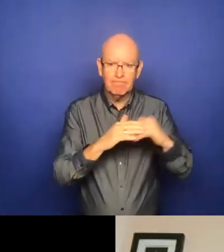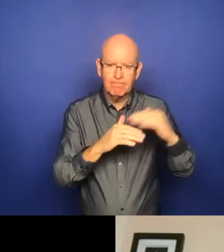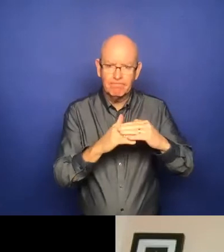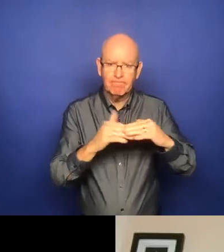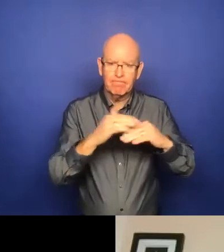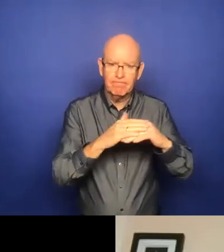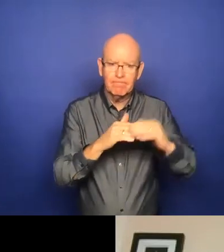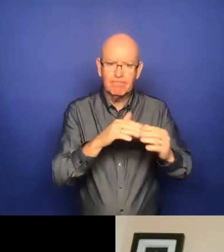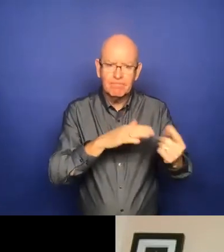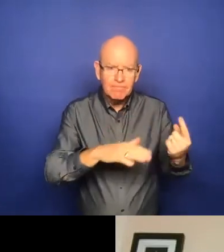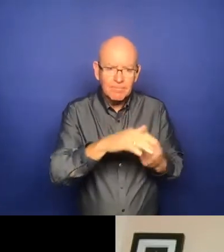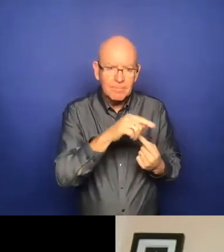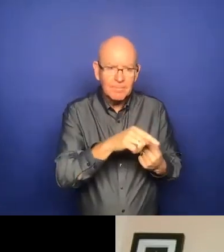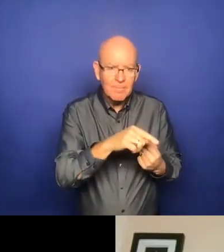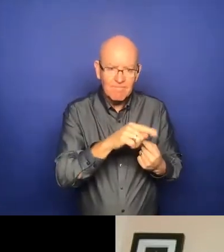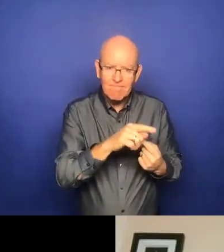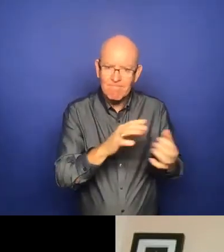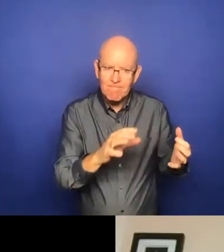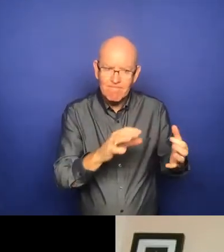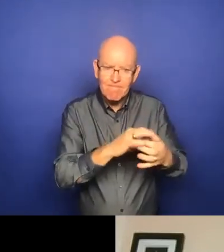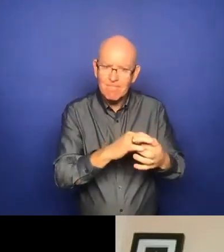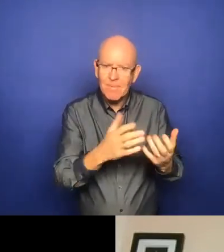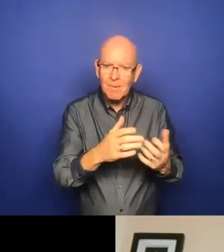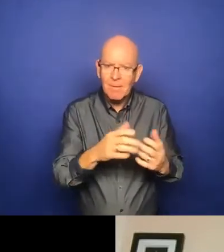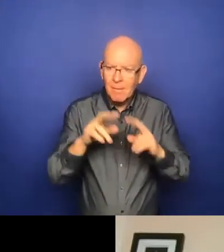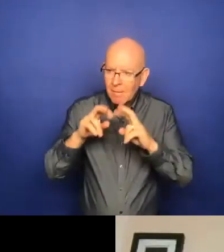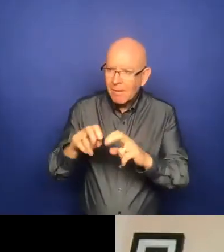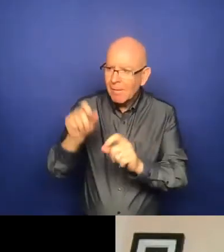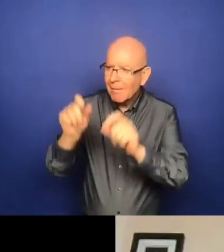to censuses and inclusion of the identification questions